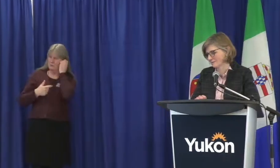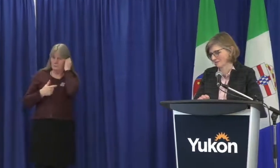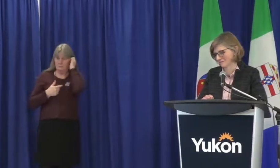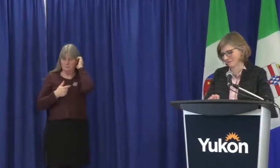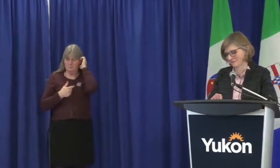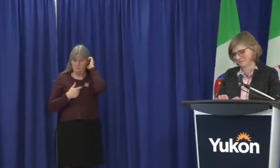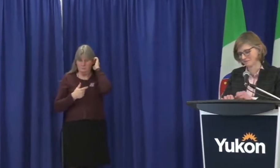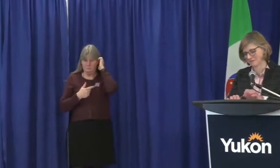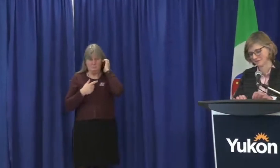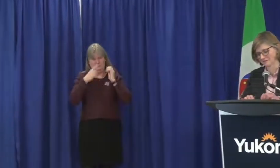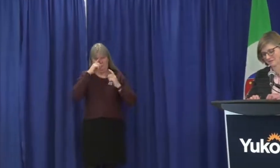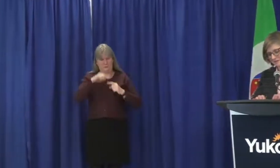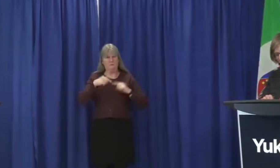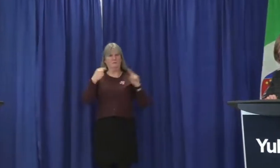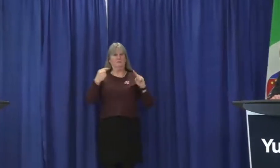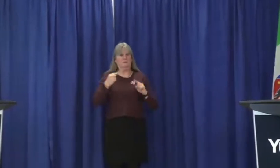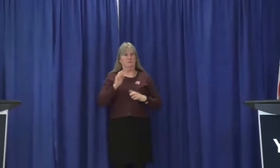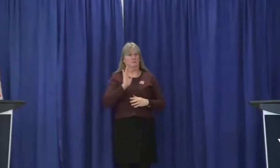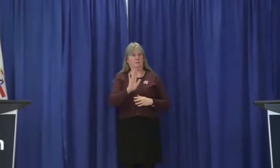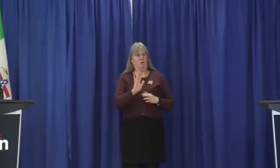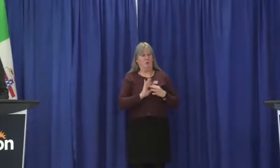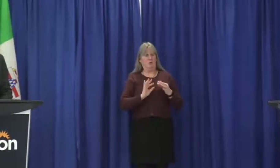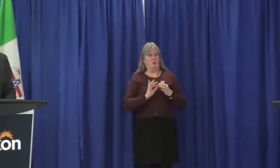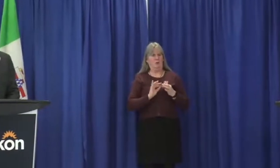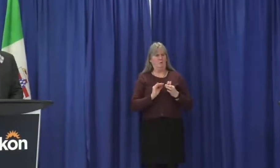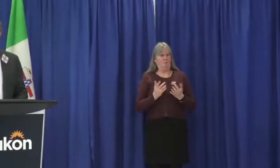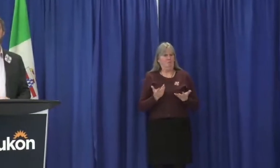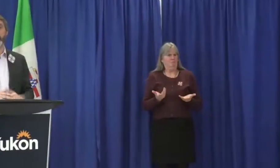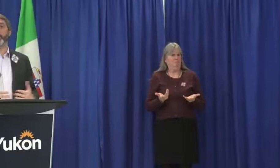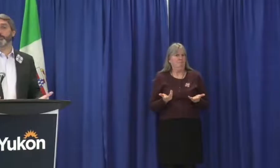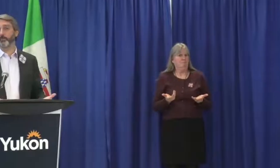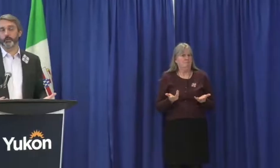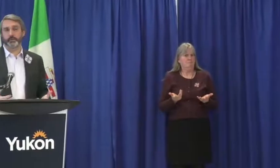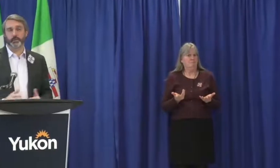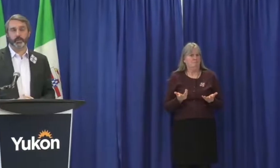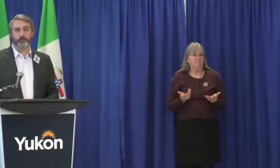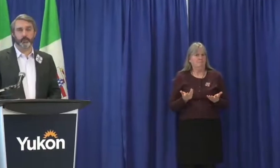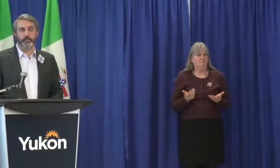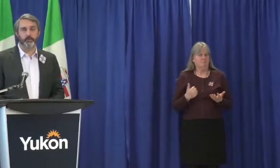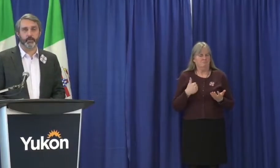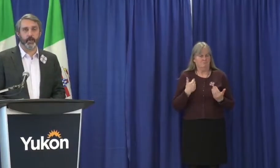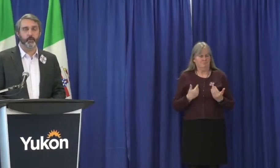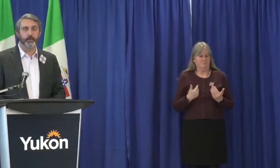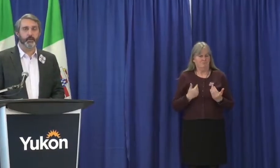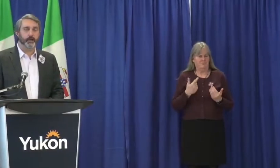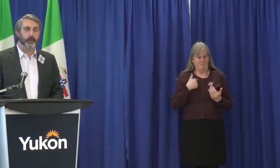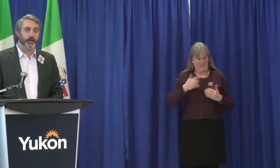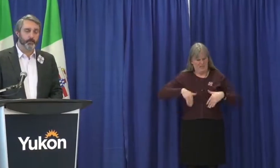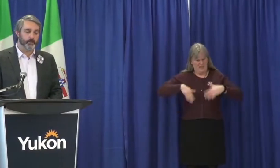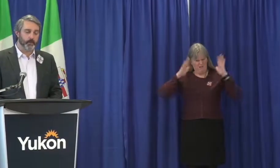disagree with-- I don't know if-- where you got from our words today that we're giving up.